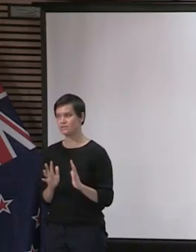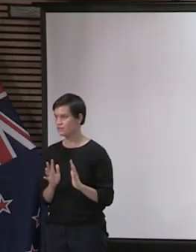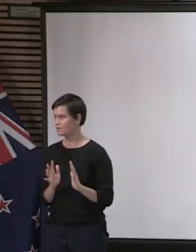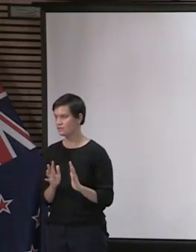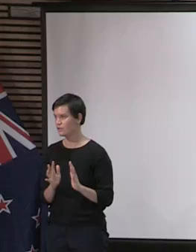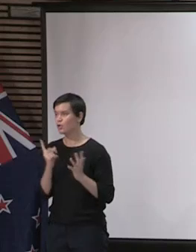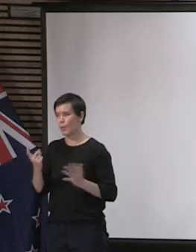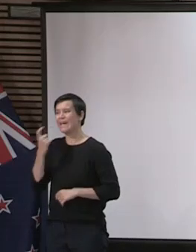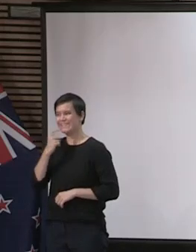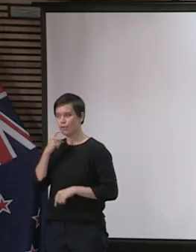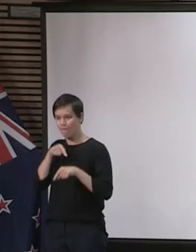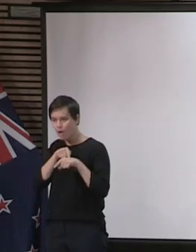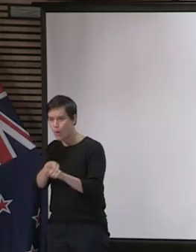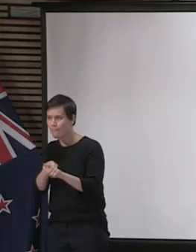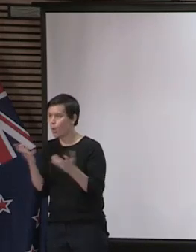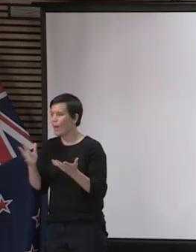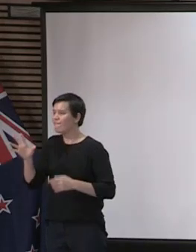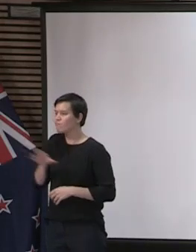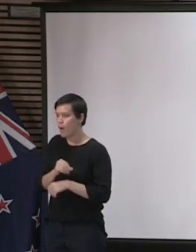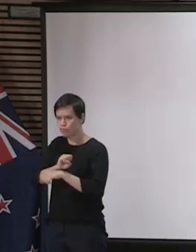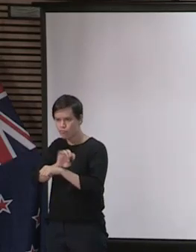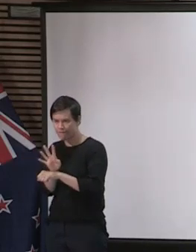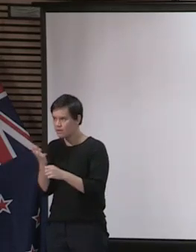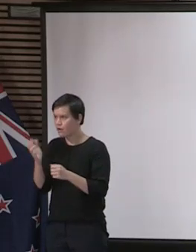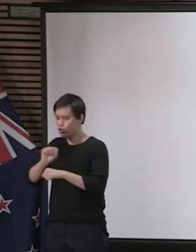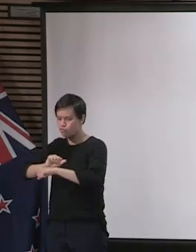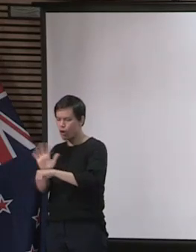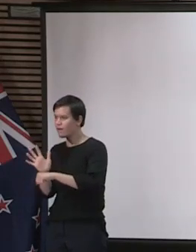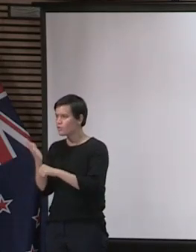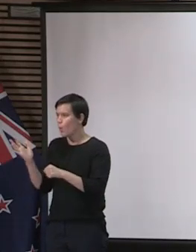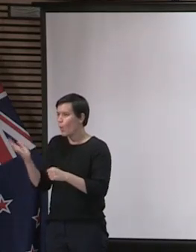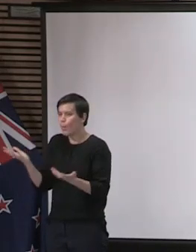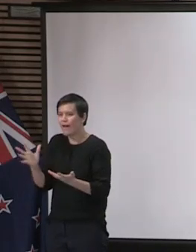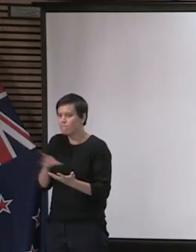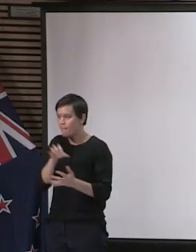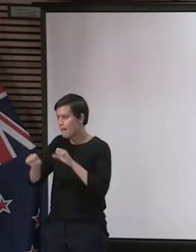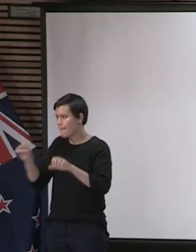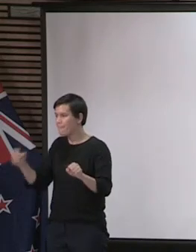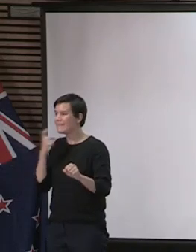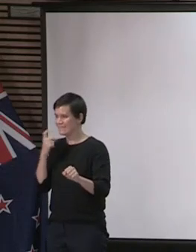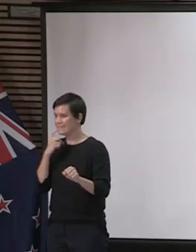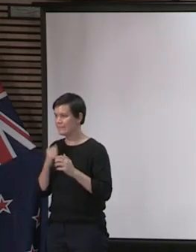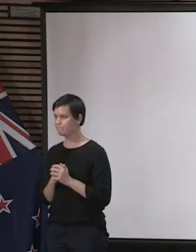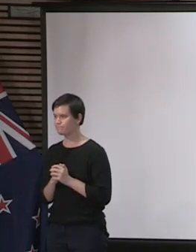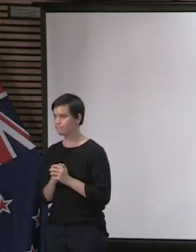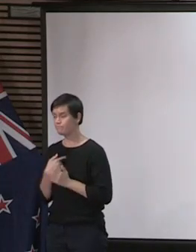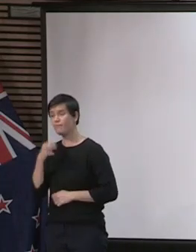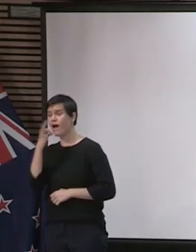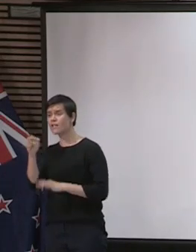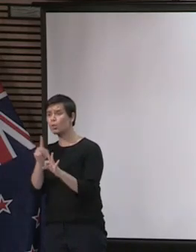coming through and our ability very quickly to identify for the vast majority of them what the source of their infection was.